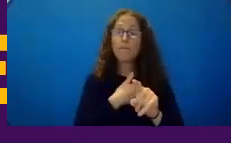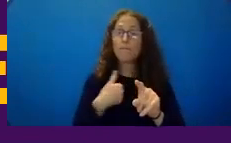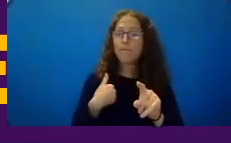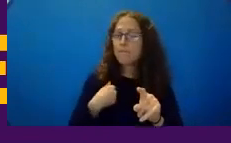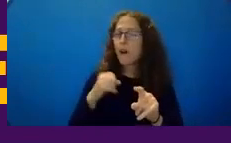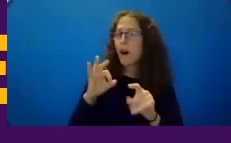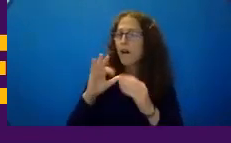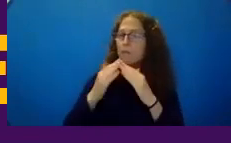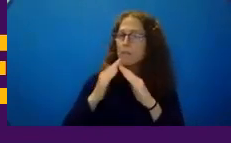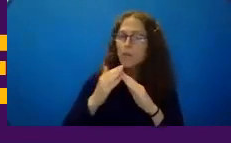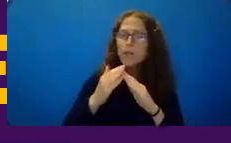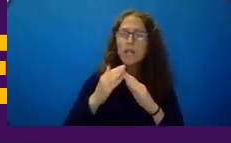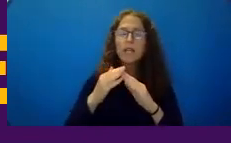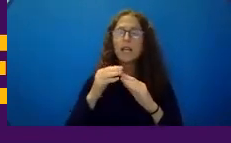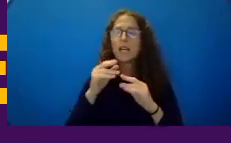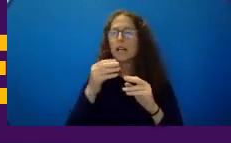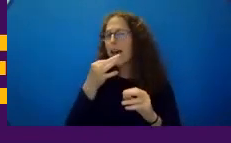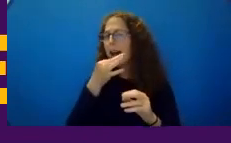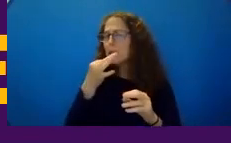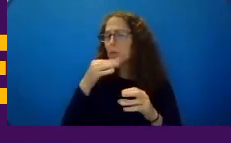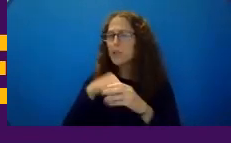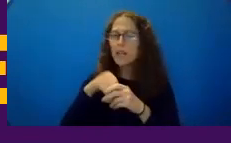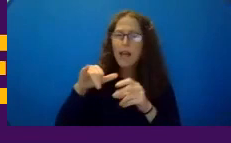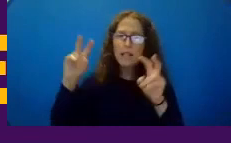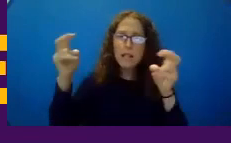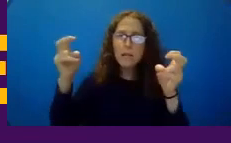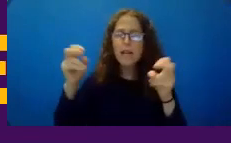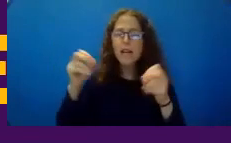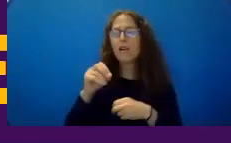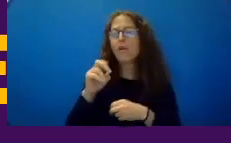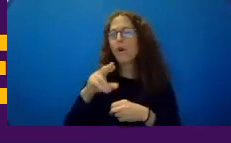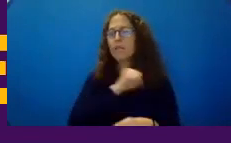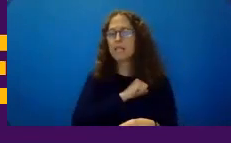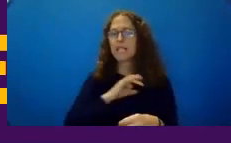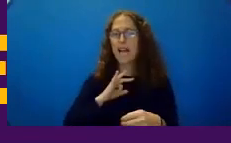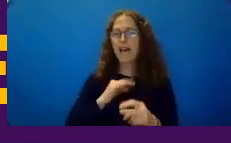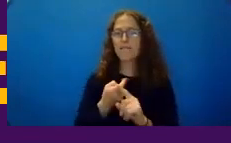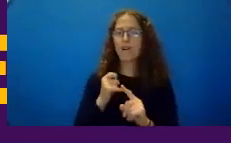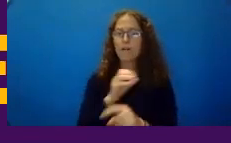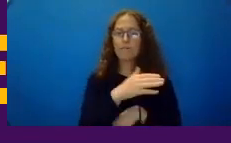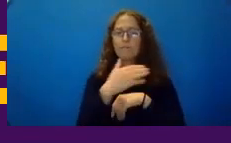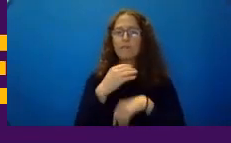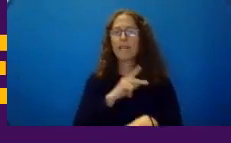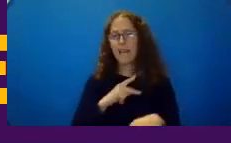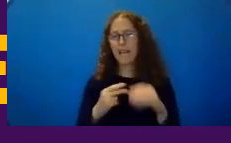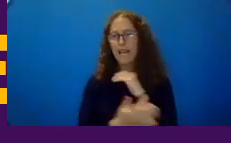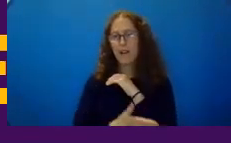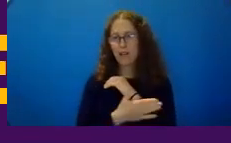ABOUT THE PROPOSED BUDGET IN THE PROCESS WILL CONSIST OF A REVIEW PANEL THAT WILL BE SELECTED